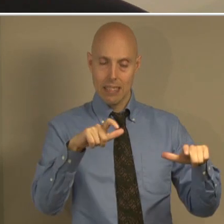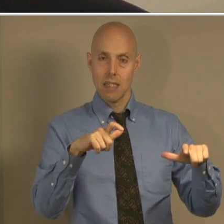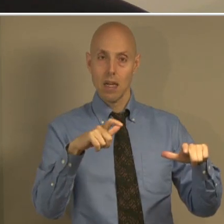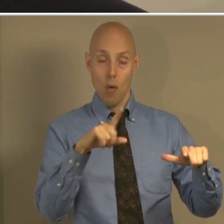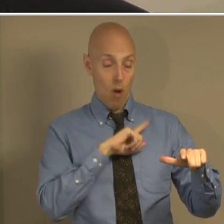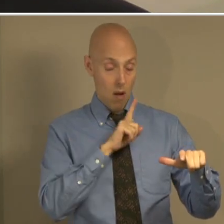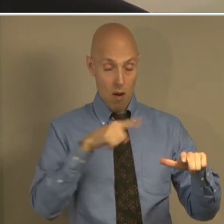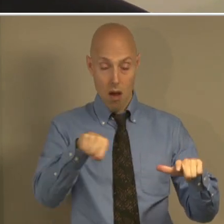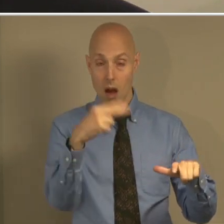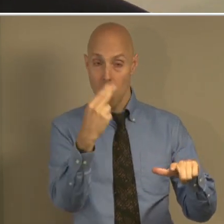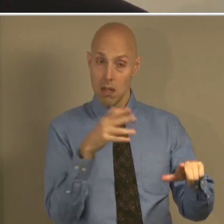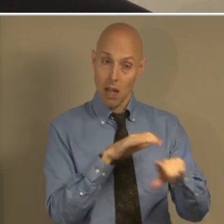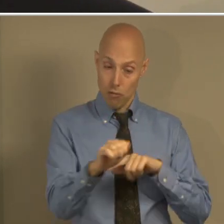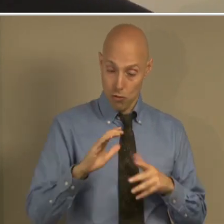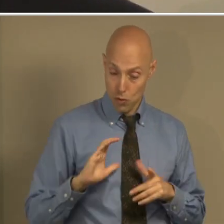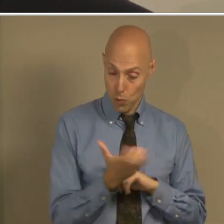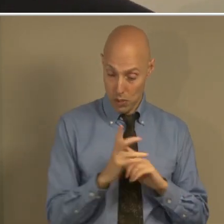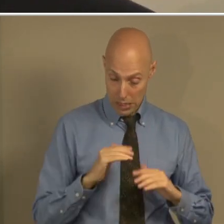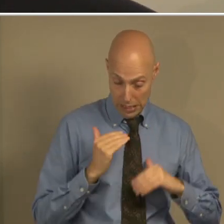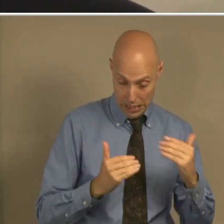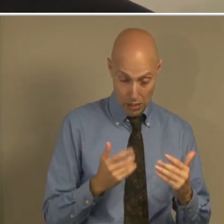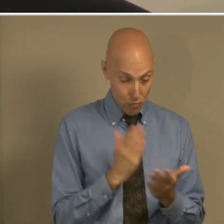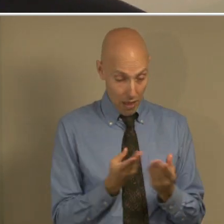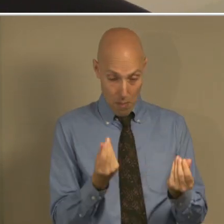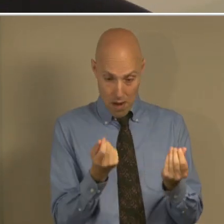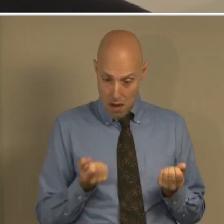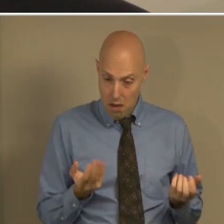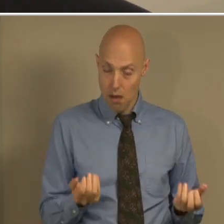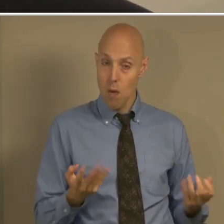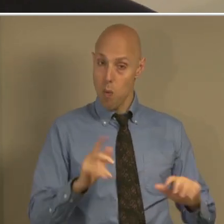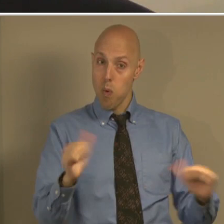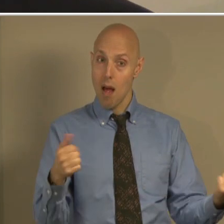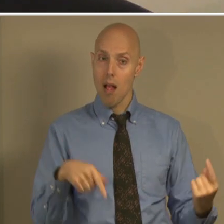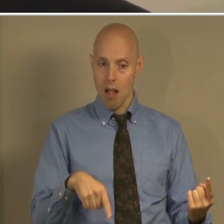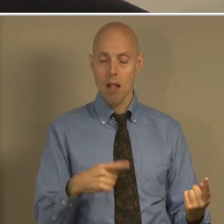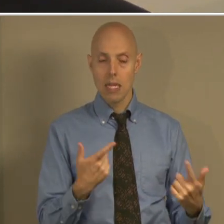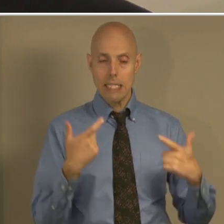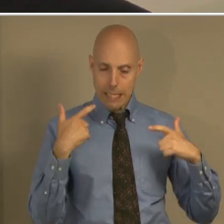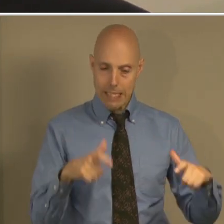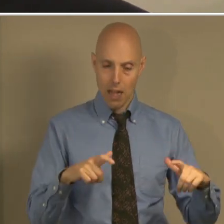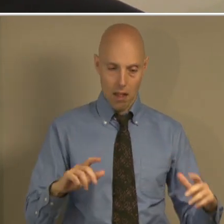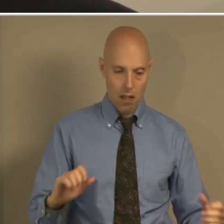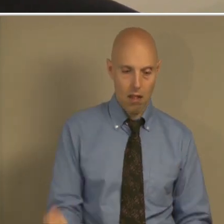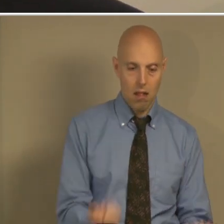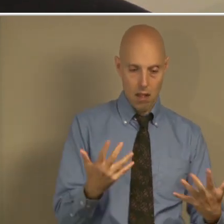to the arts and culture community to make the resources go a long way in the last years whilst still expressing their creativity and ambition.